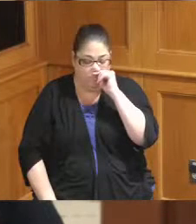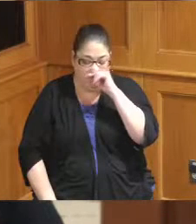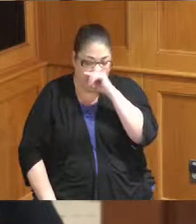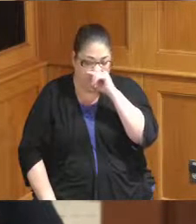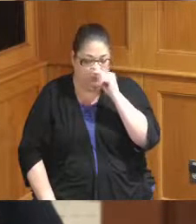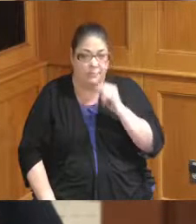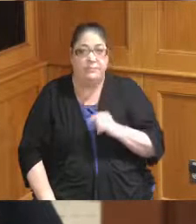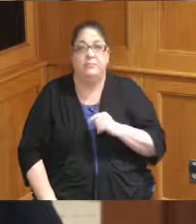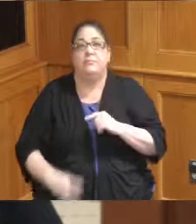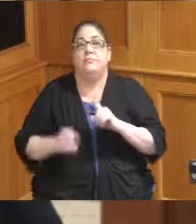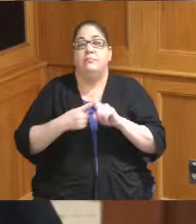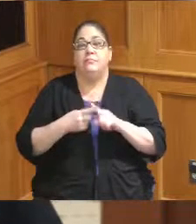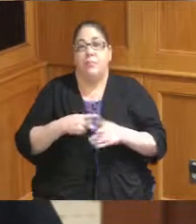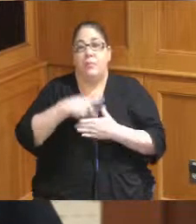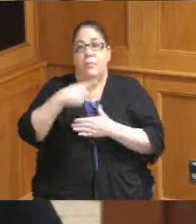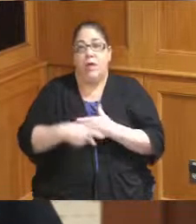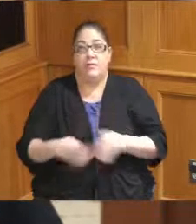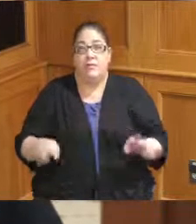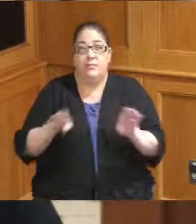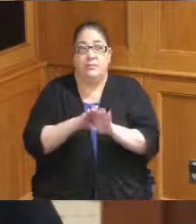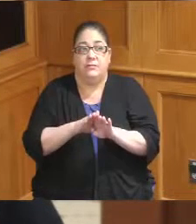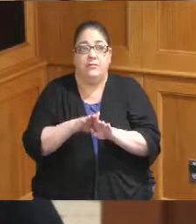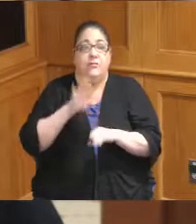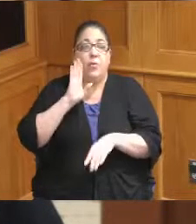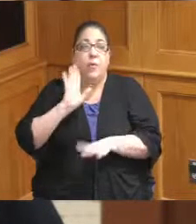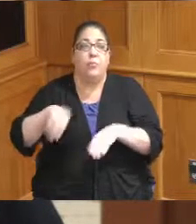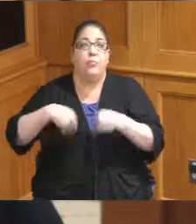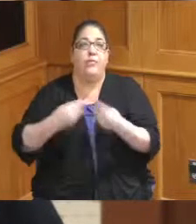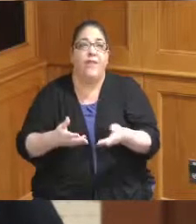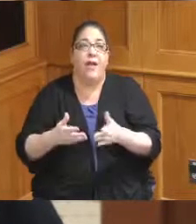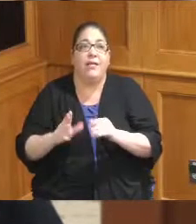the completion of this project will provide a natural floodplain to better accommodate